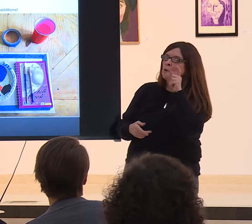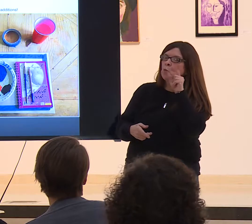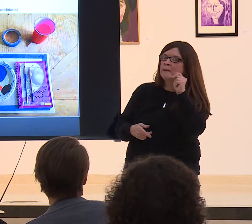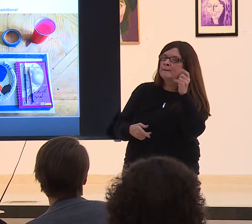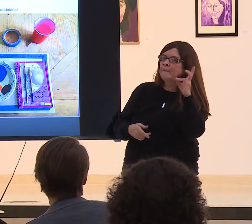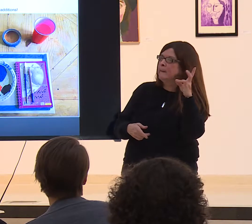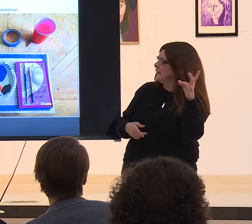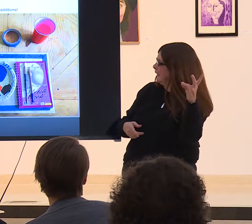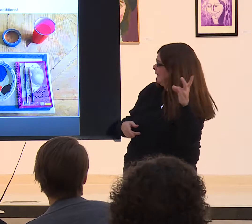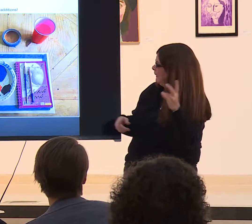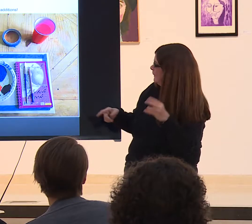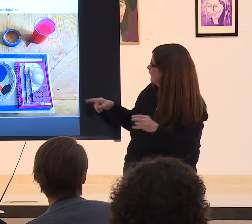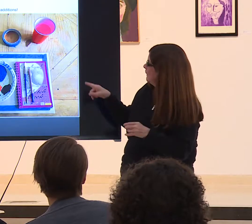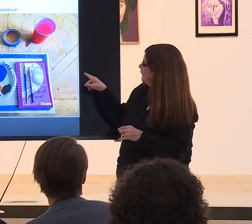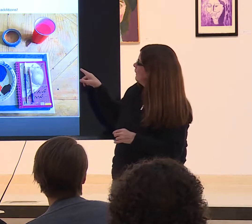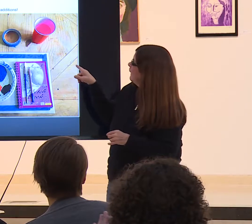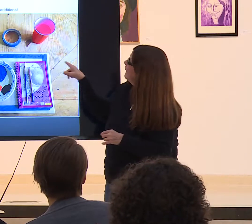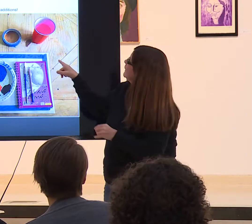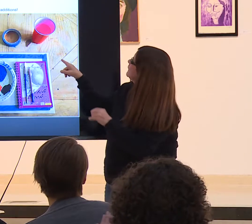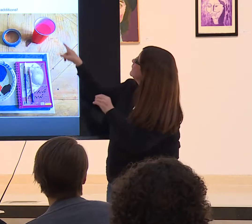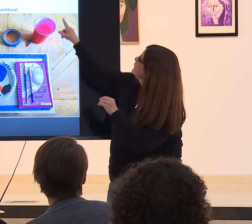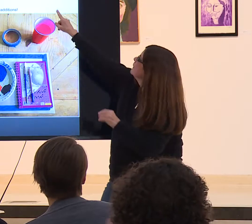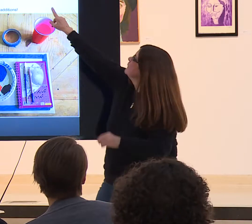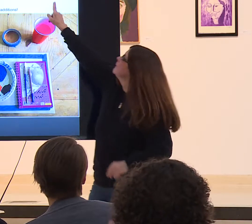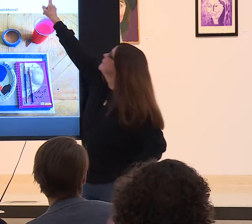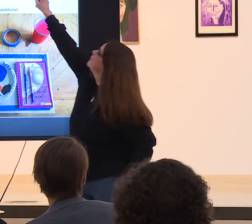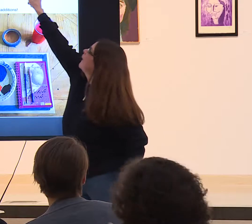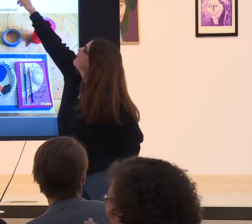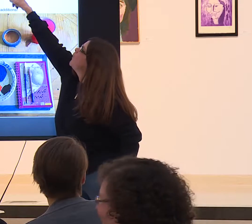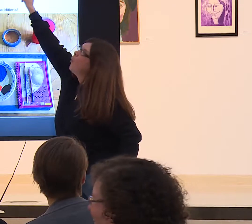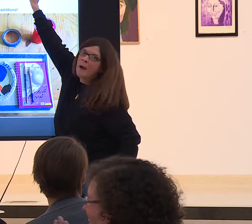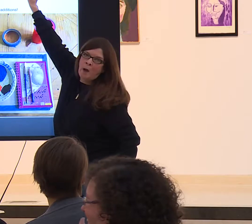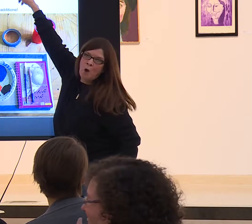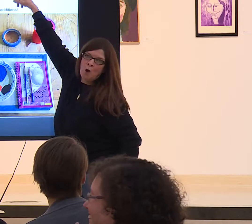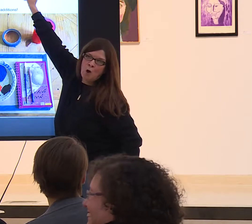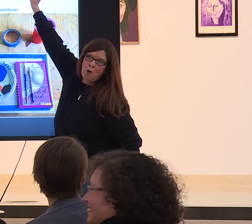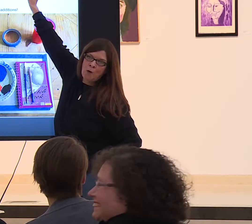This is the Silverware Motif, the Kitchen Theme in 2017.